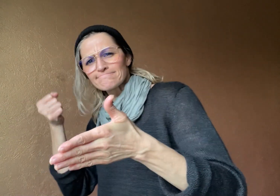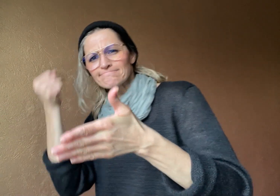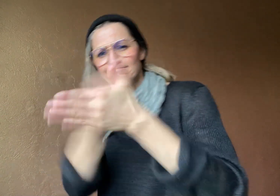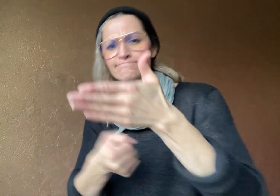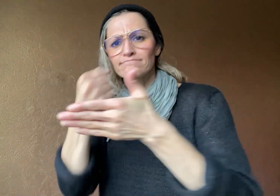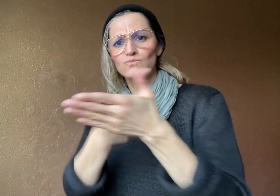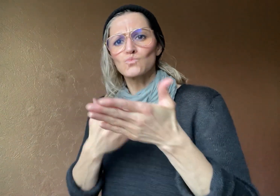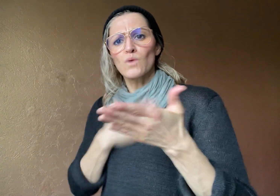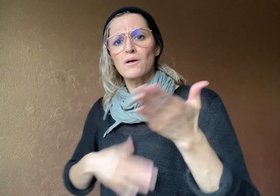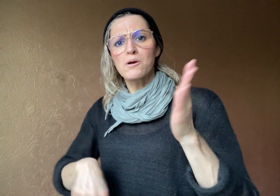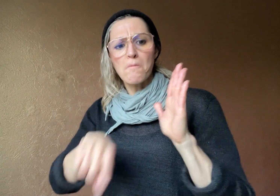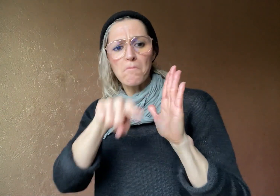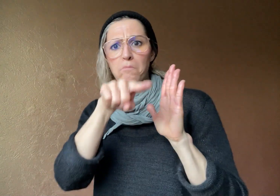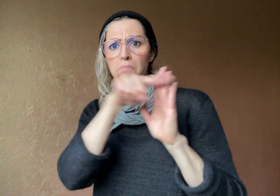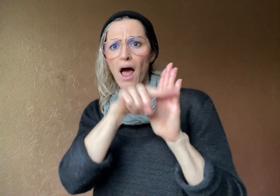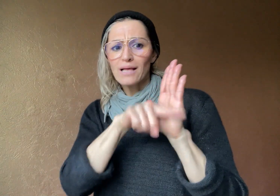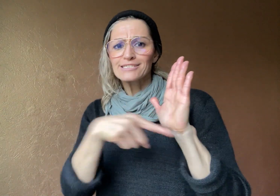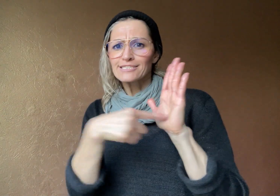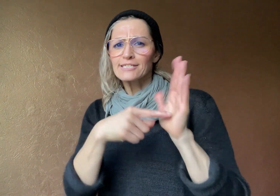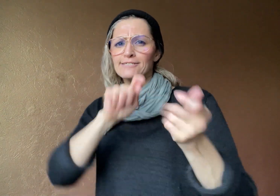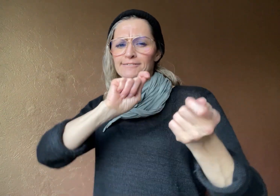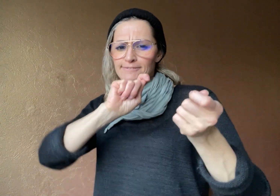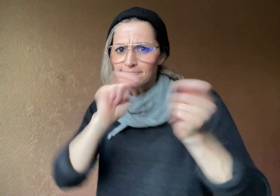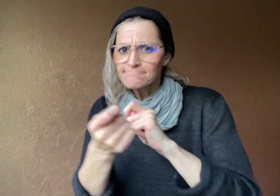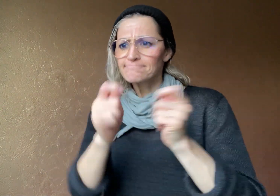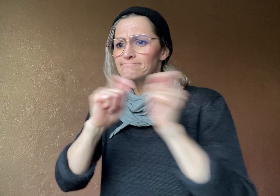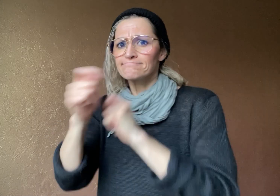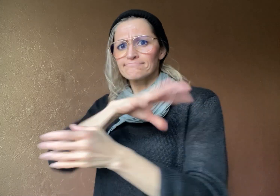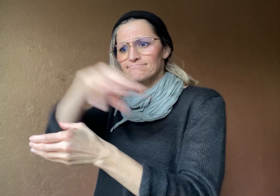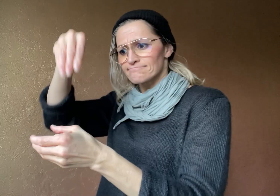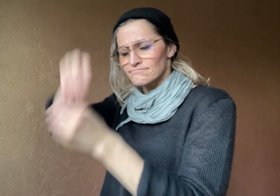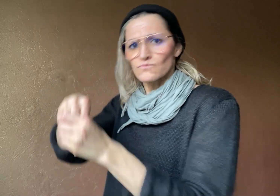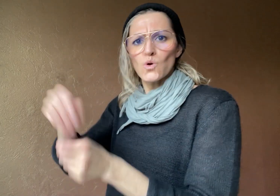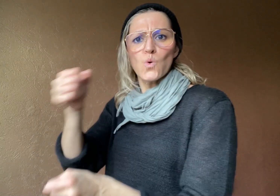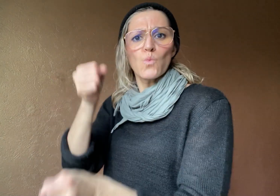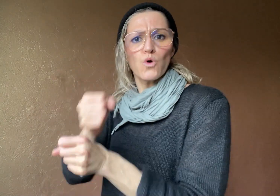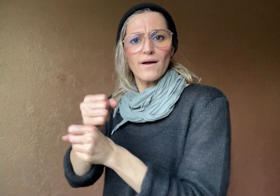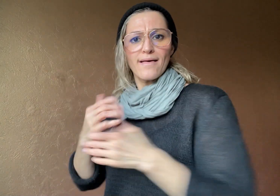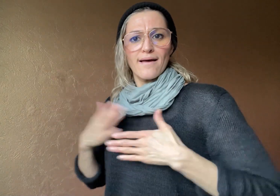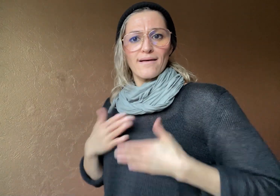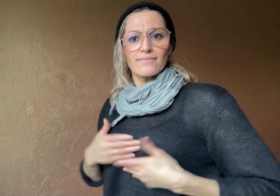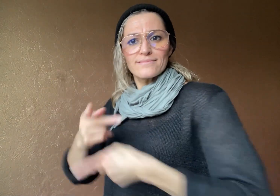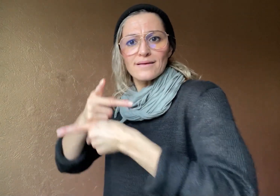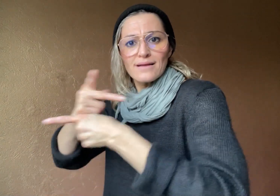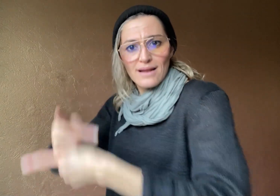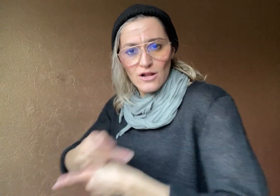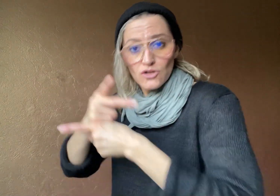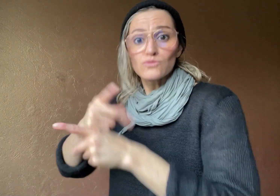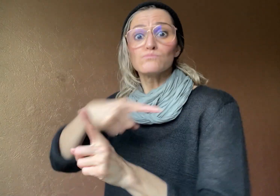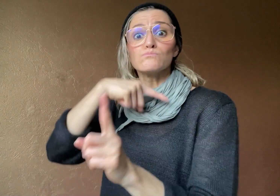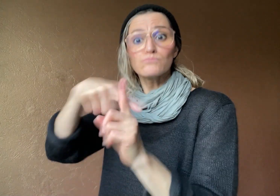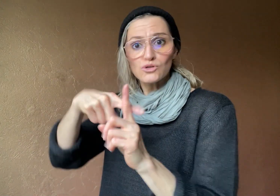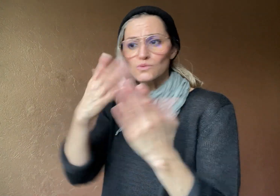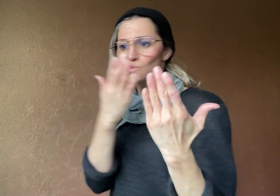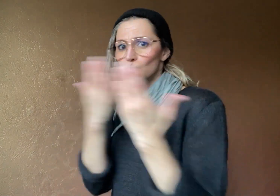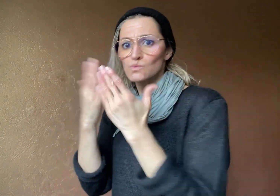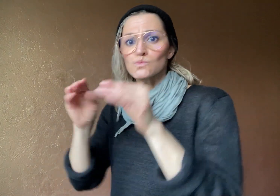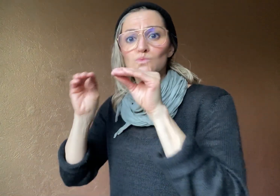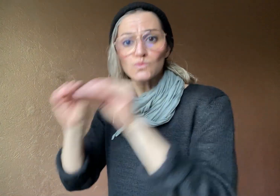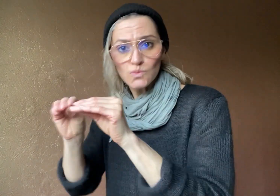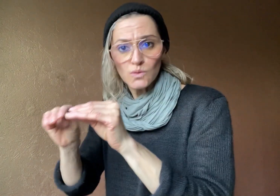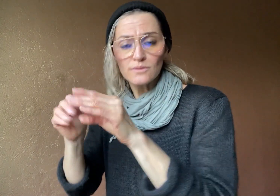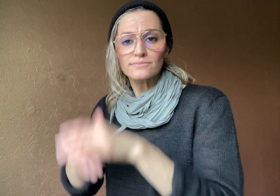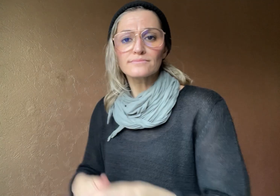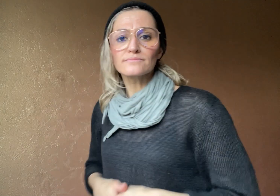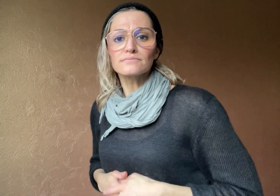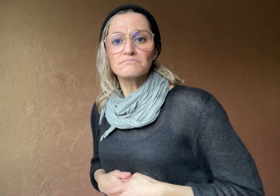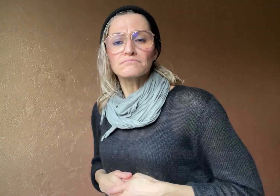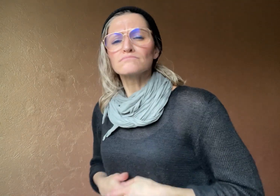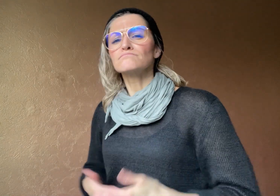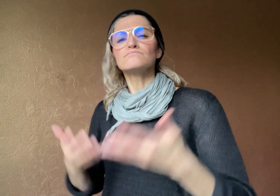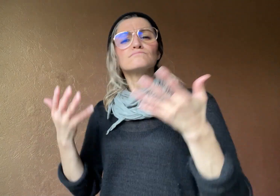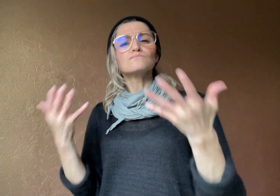advocate for policy reform in healthcare settings and education.